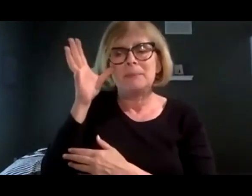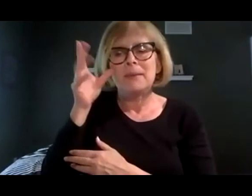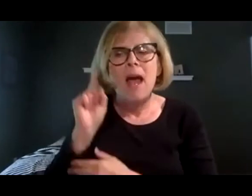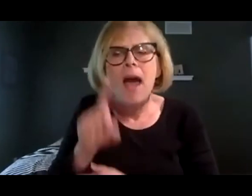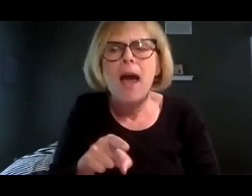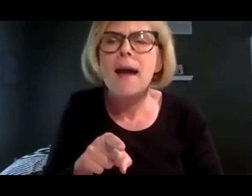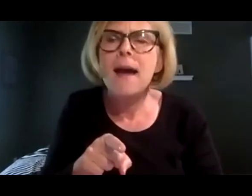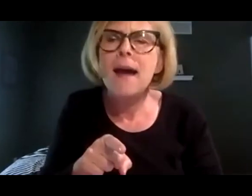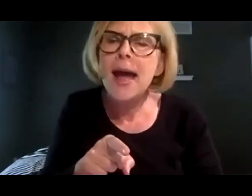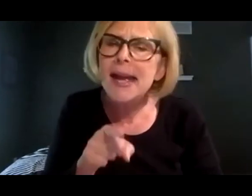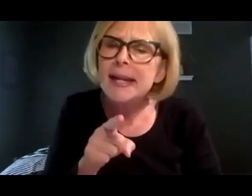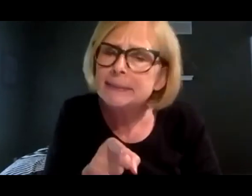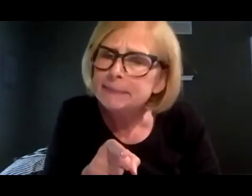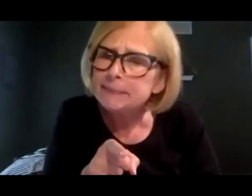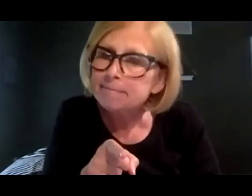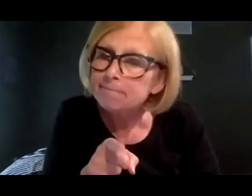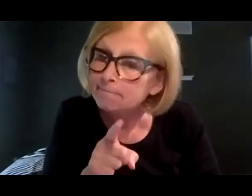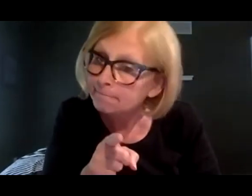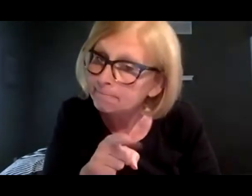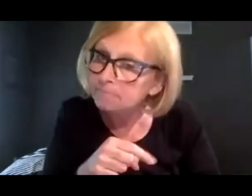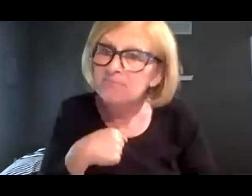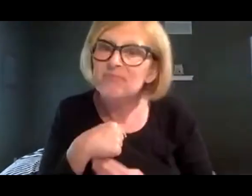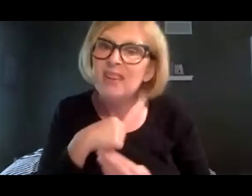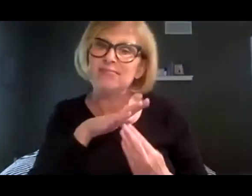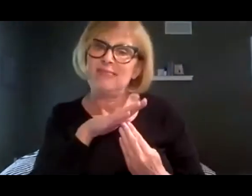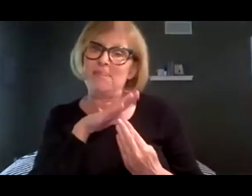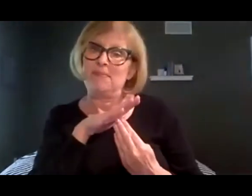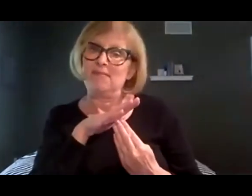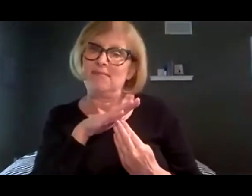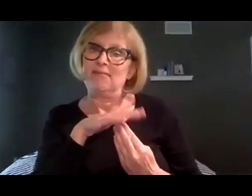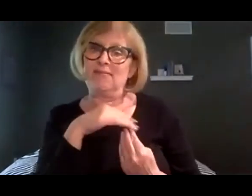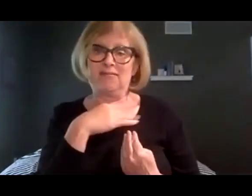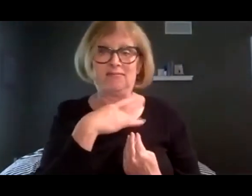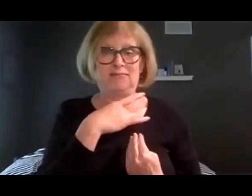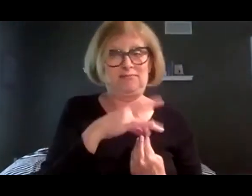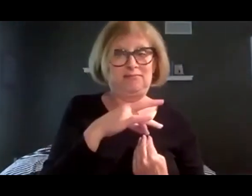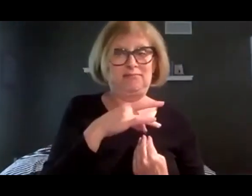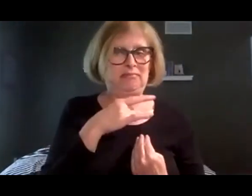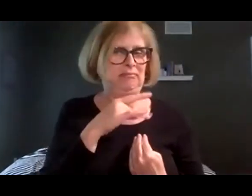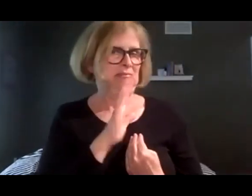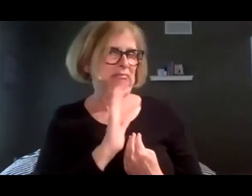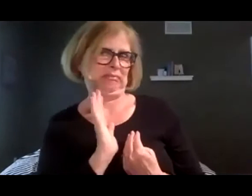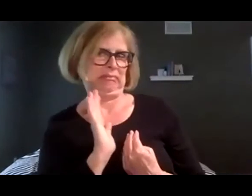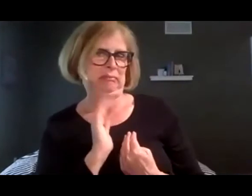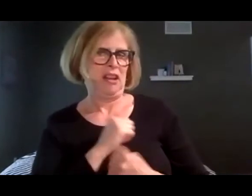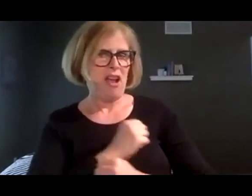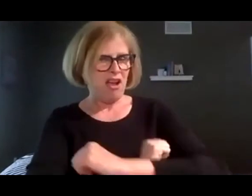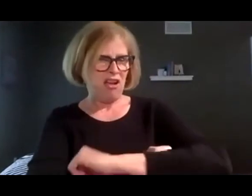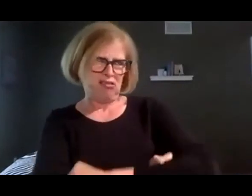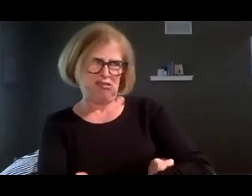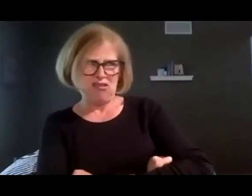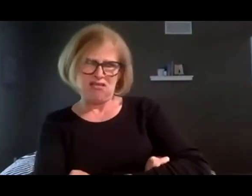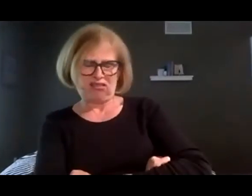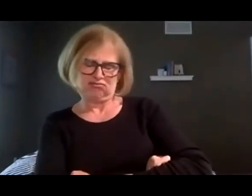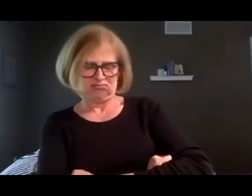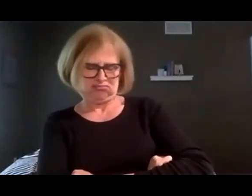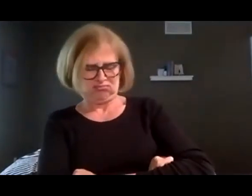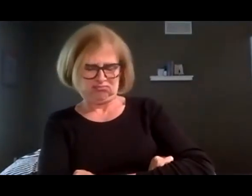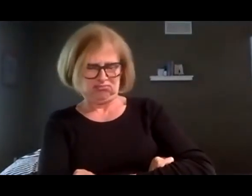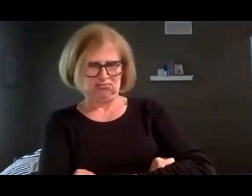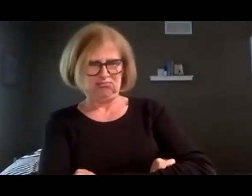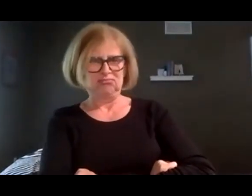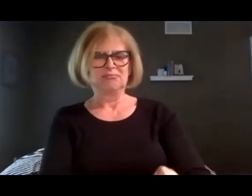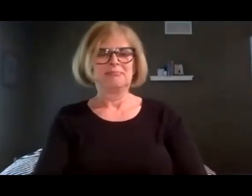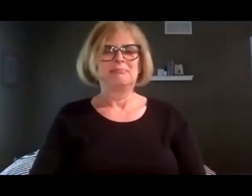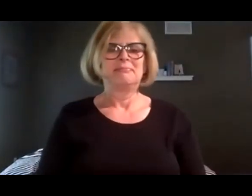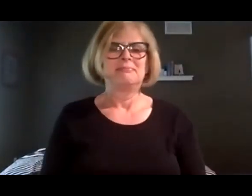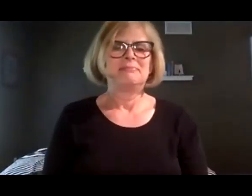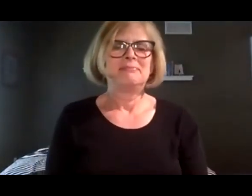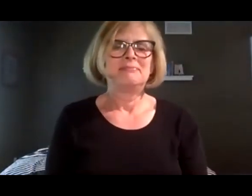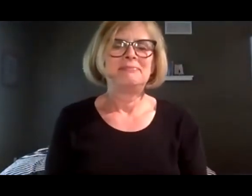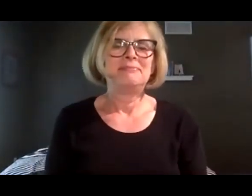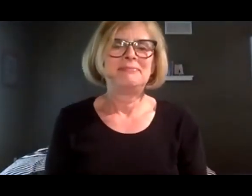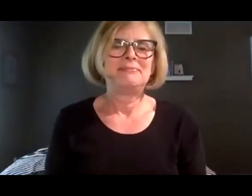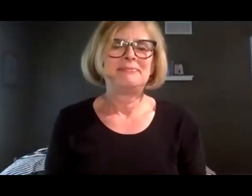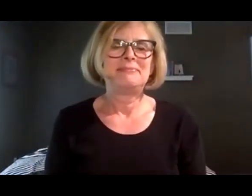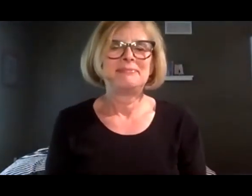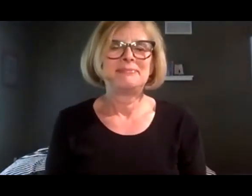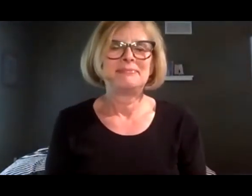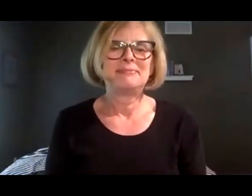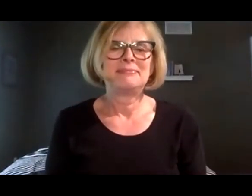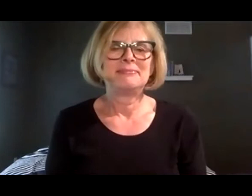Unless Mommy and Daddy catch me on the spot; I get a "time-out", whether I like it or not.